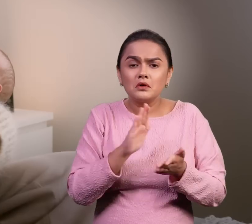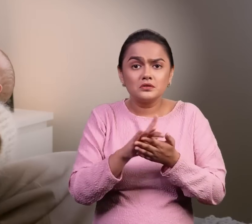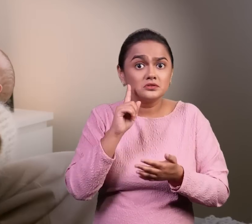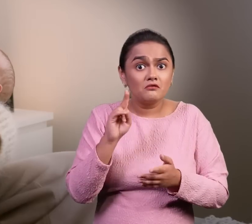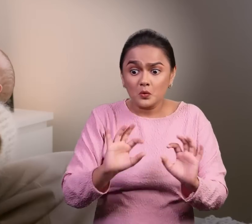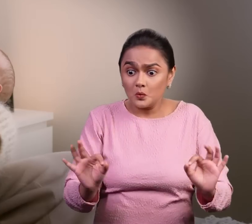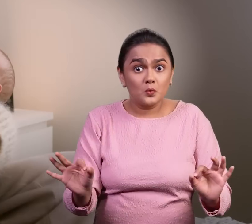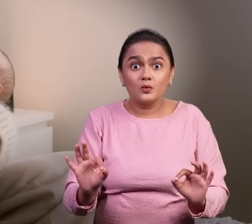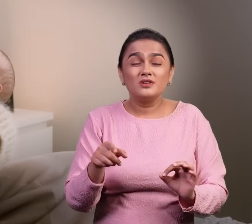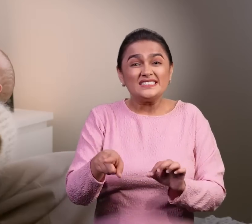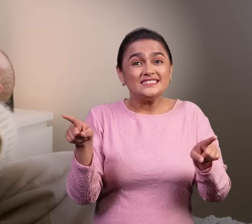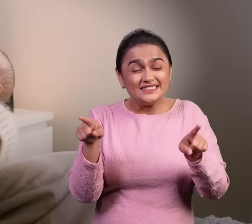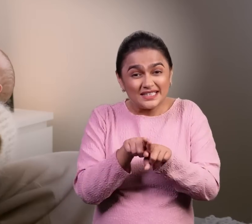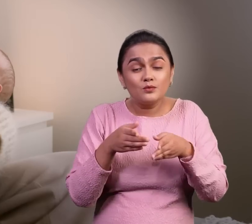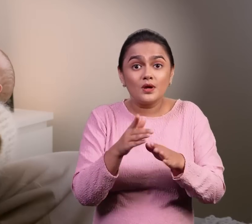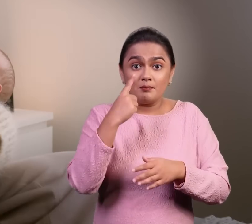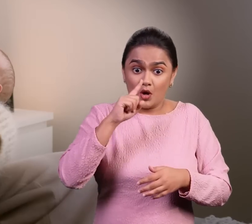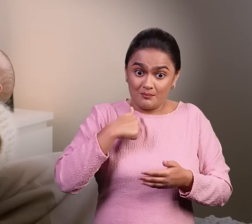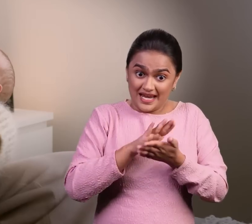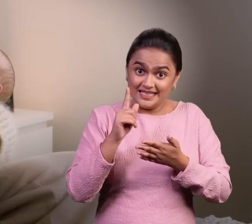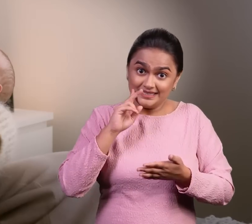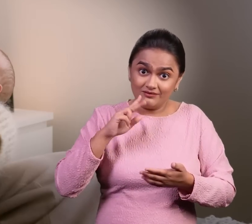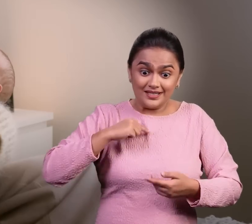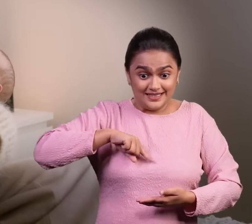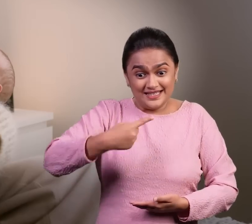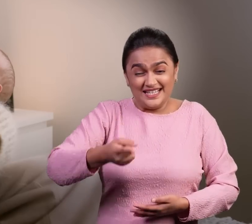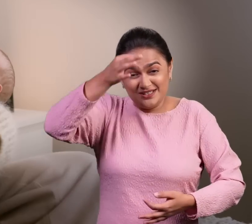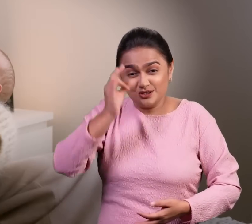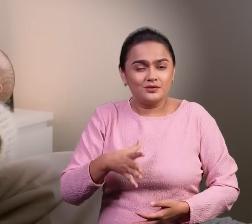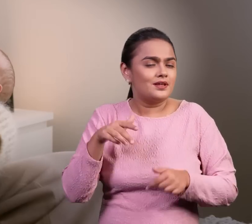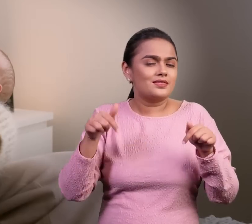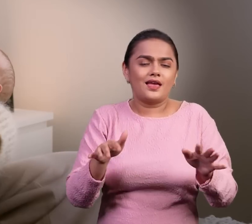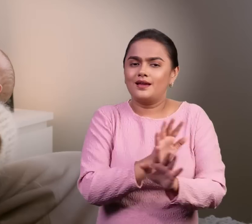So it's not true that if the mother is HIV-positive, the child will also contract it.